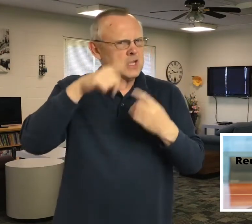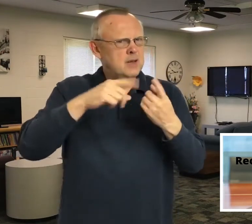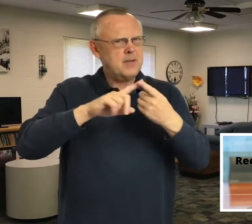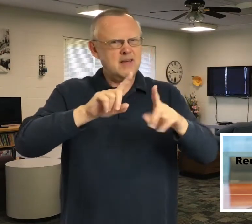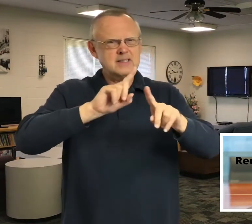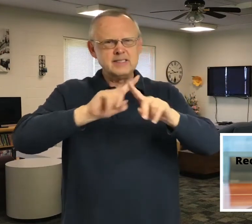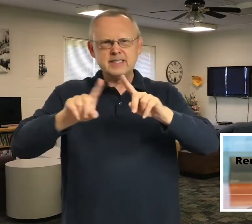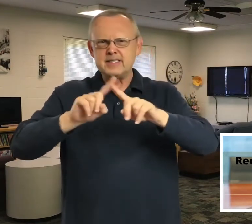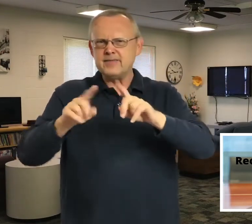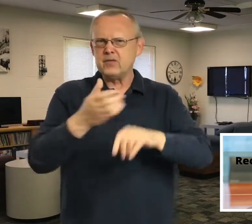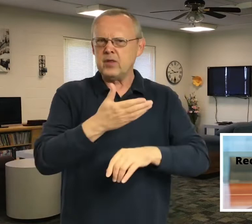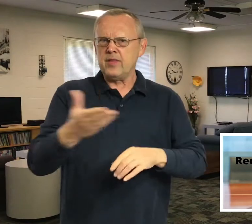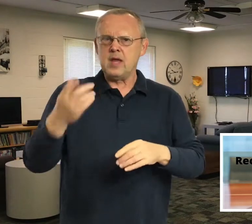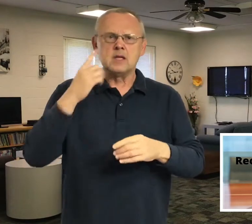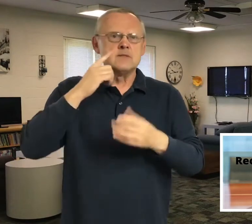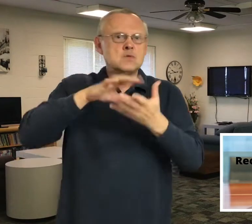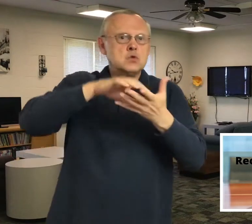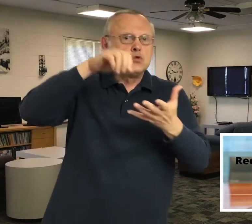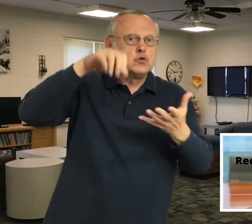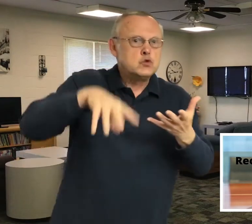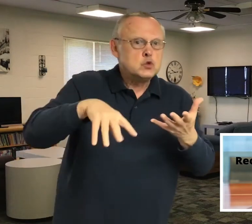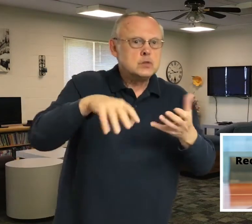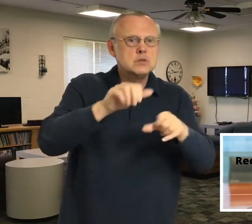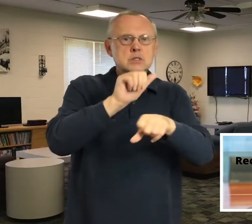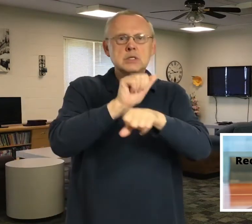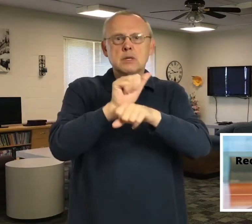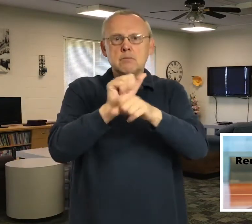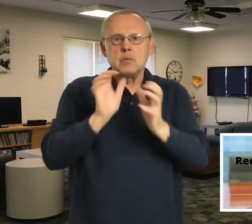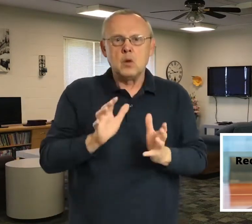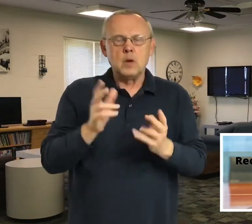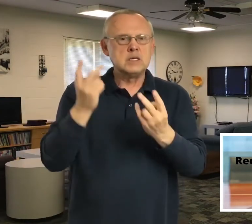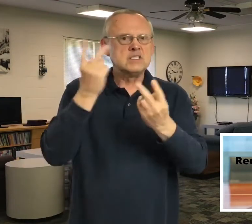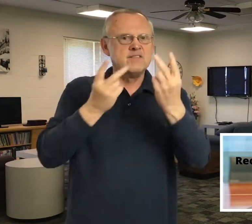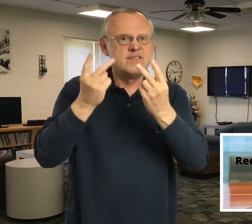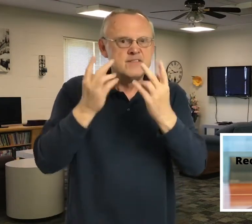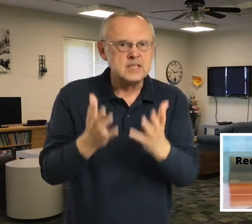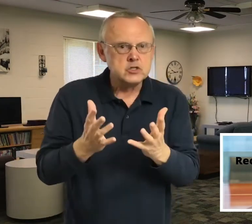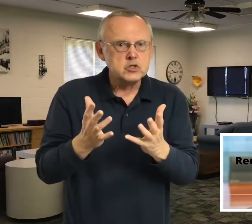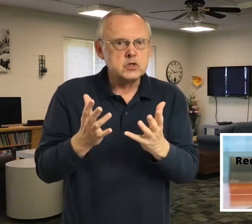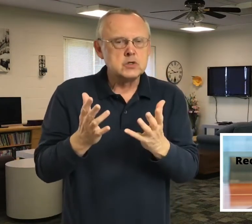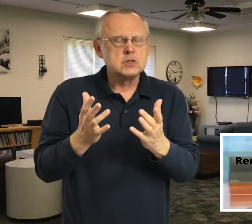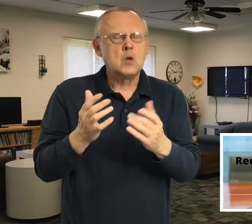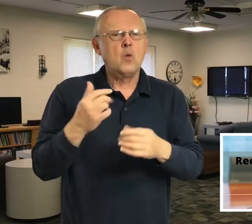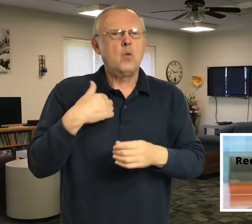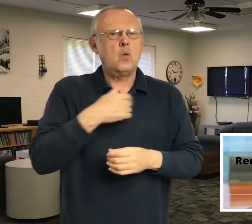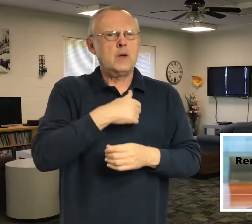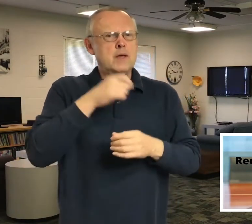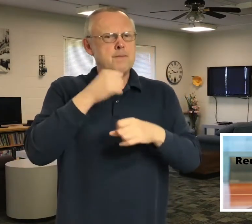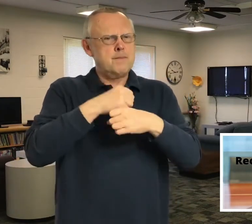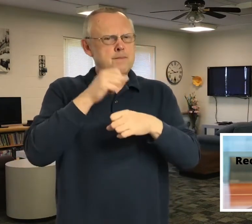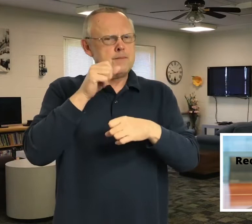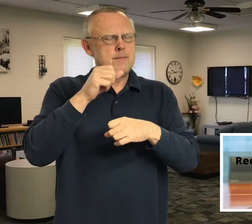We are taking into consideration our students, our employees, and visitors